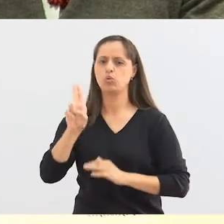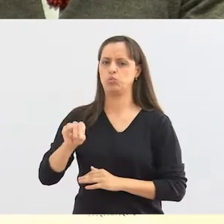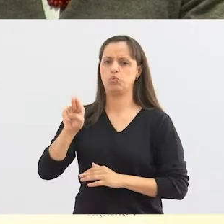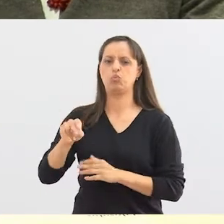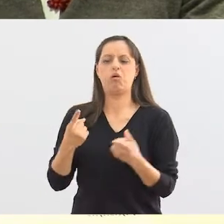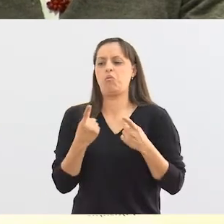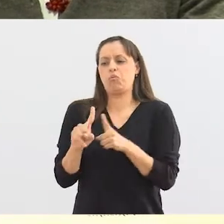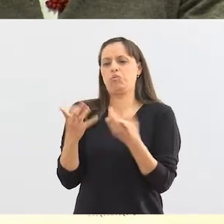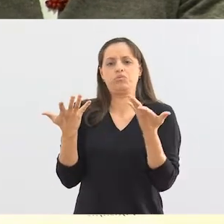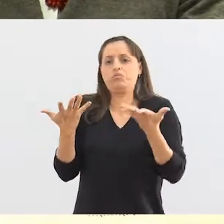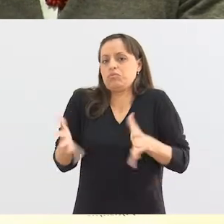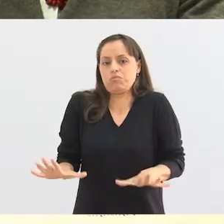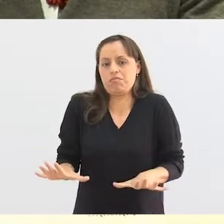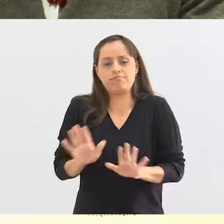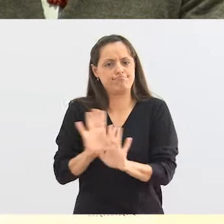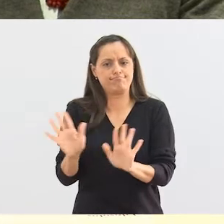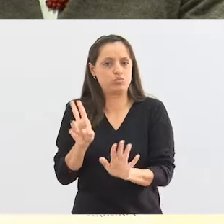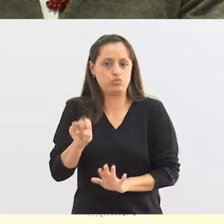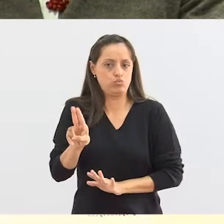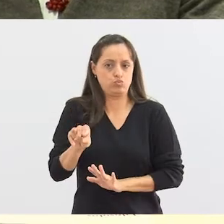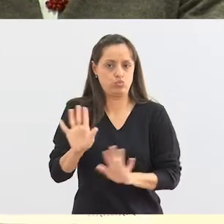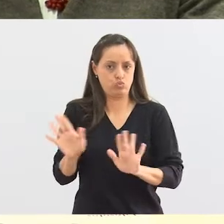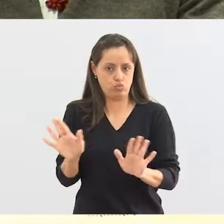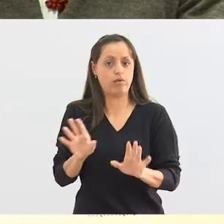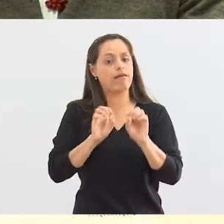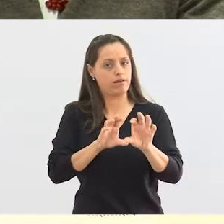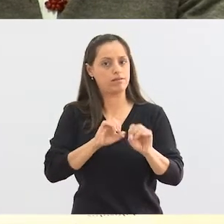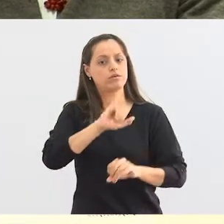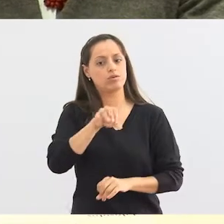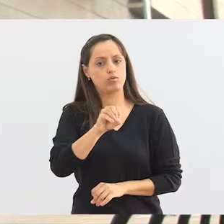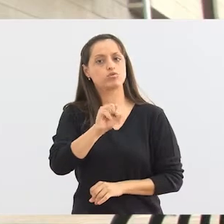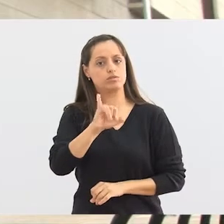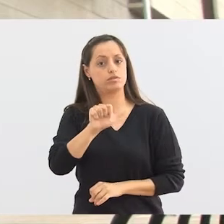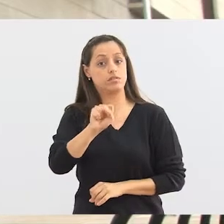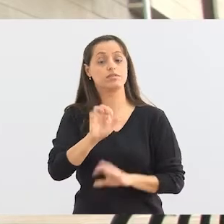There are teachers who are really excited about this possibility and this challenge, because it is an intellectual challenge.